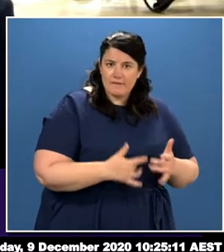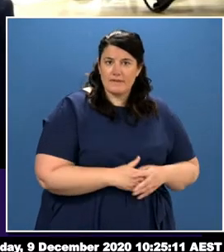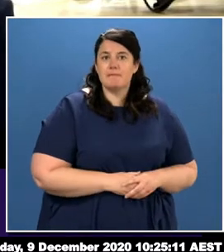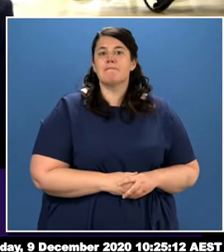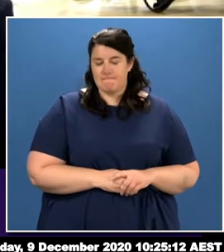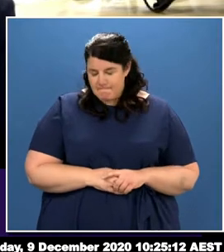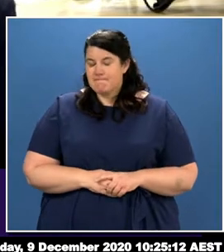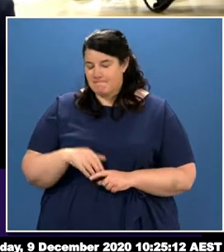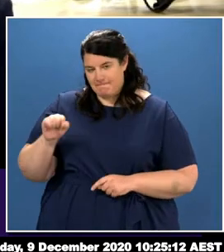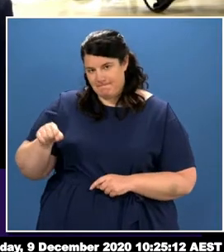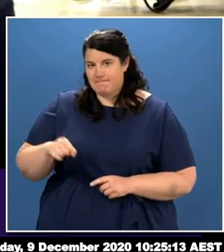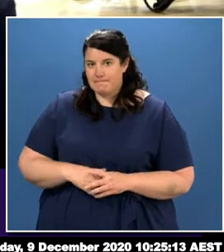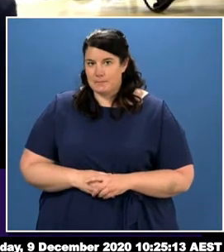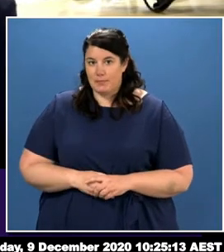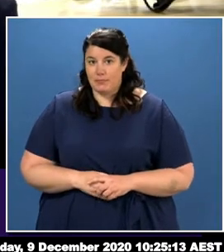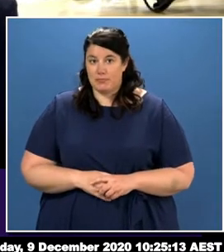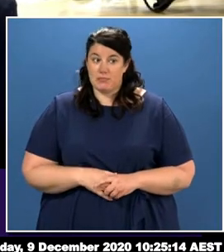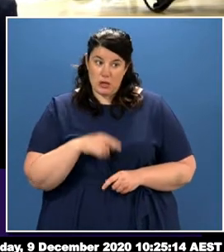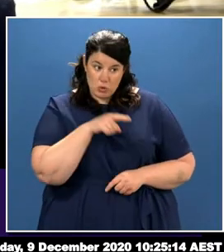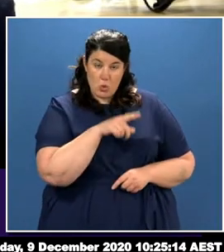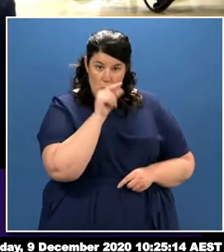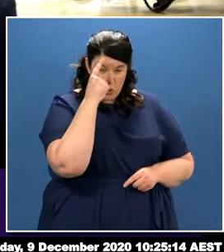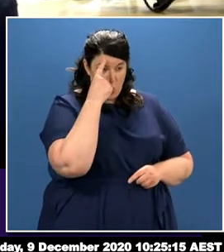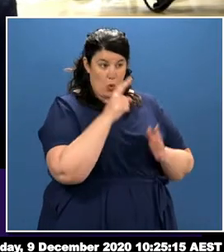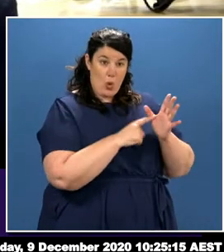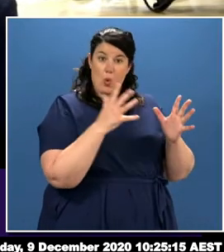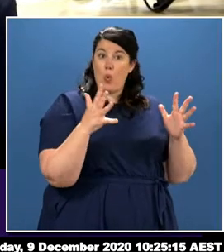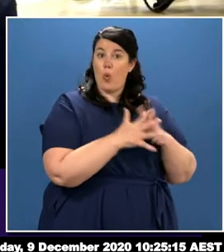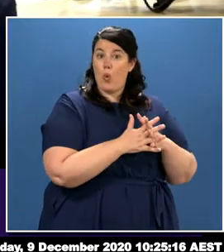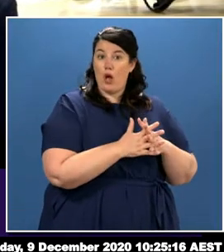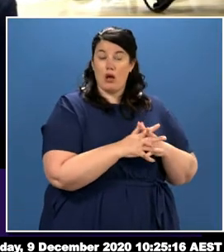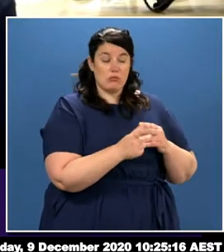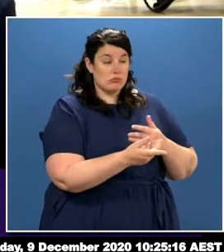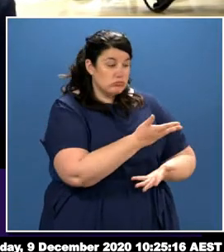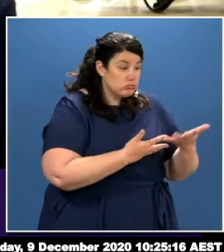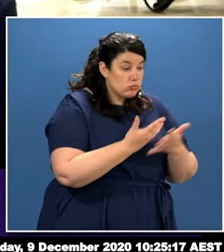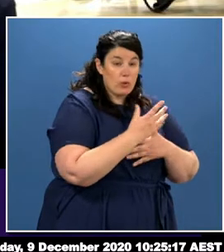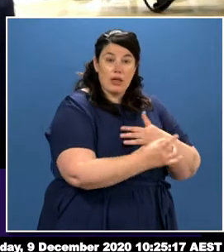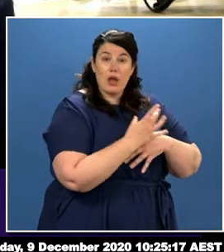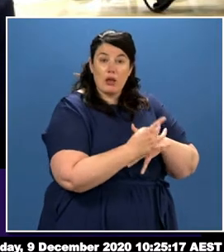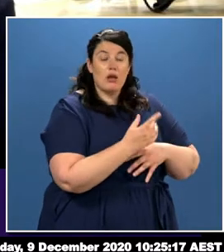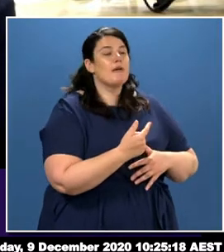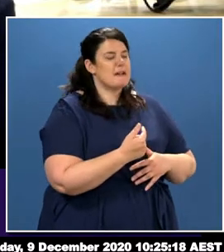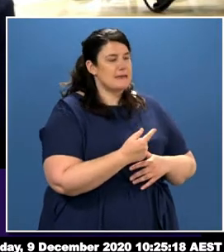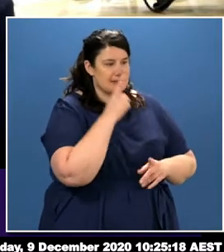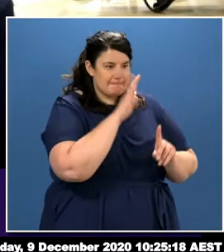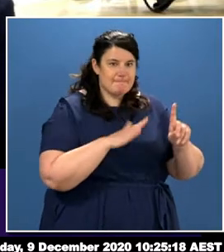Yes. And you chose --- you thought that law, with that guidance counsellor, would be an appropriate career for you to pursue?